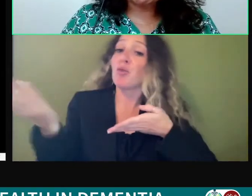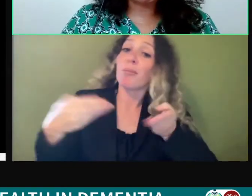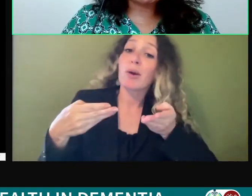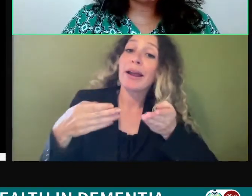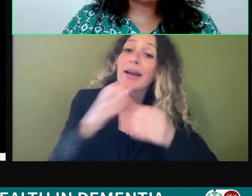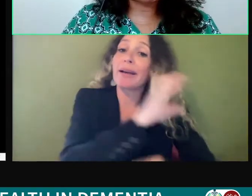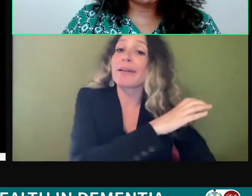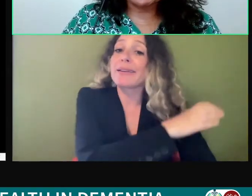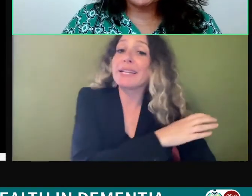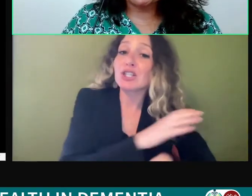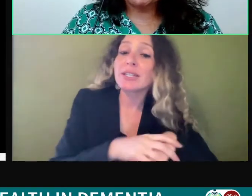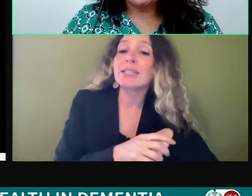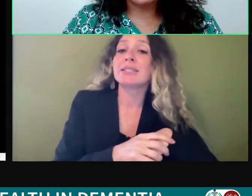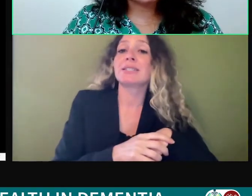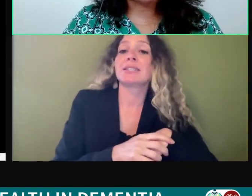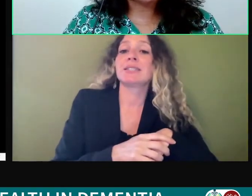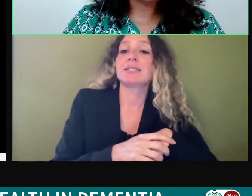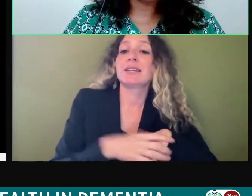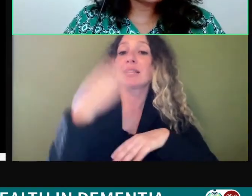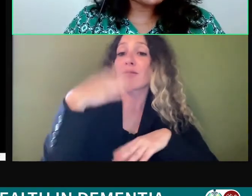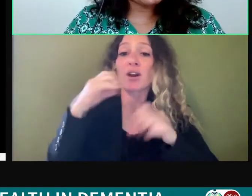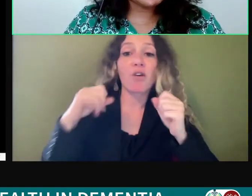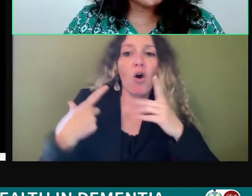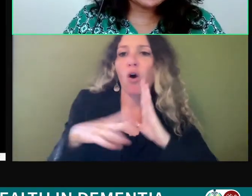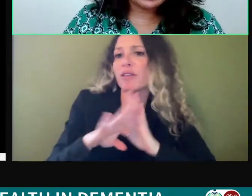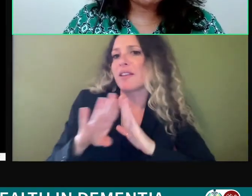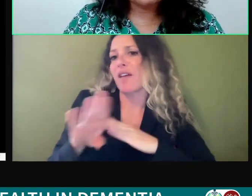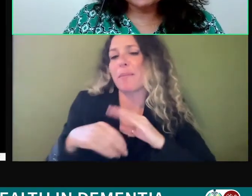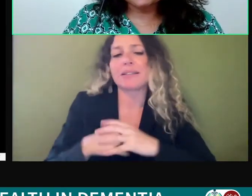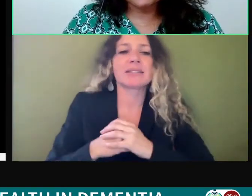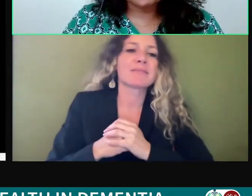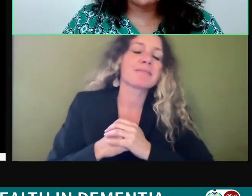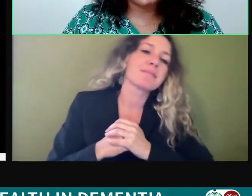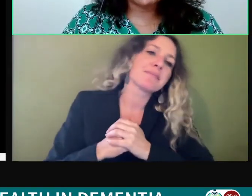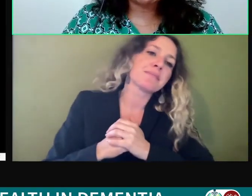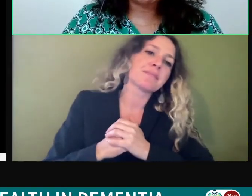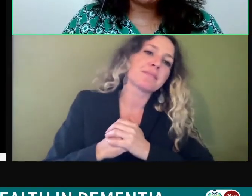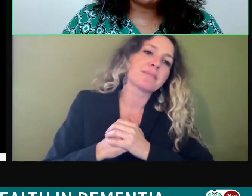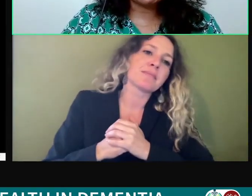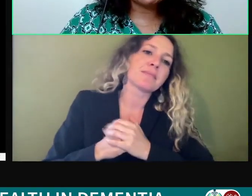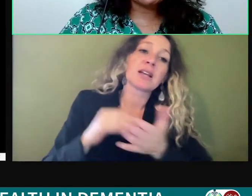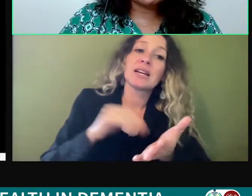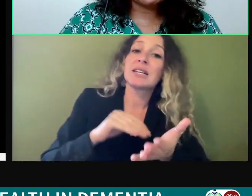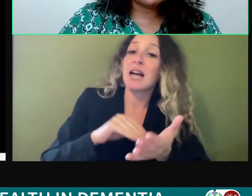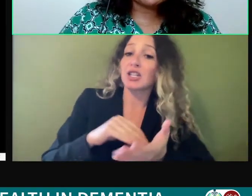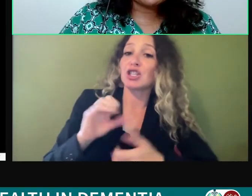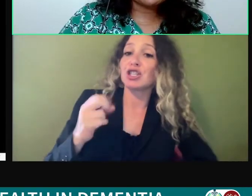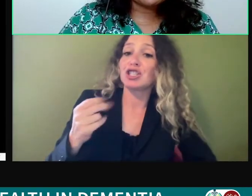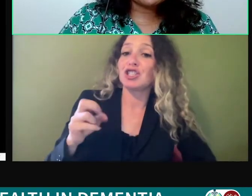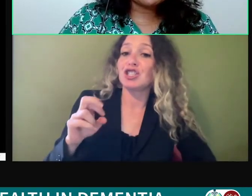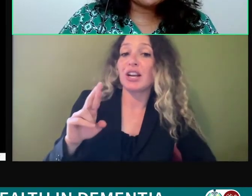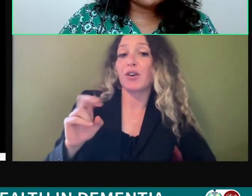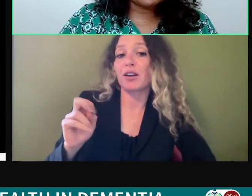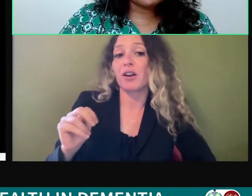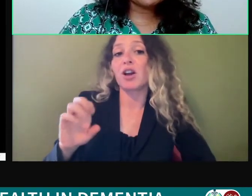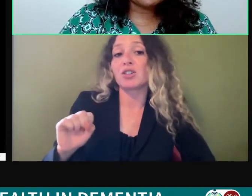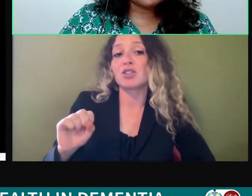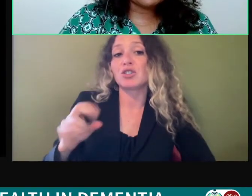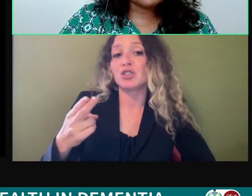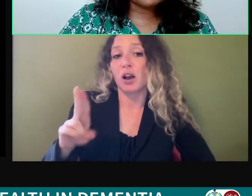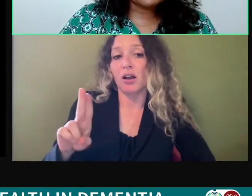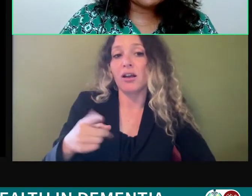on the forefront of all of these developments. So, here's a conversation I had with Dr Sharon Sha.